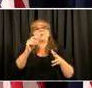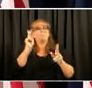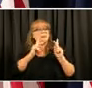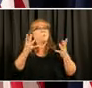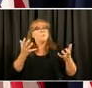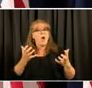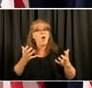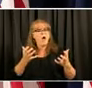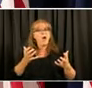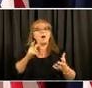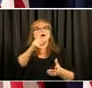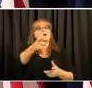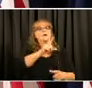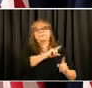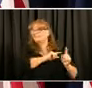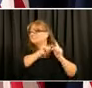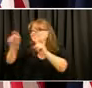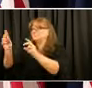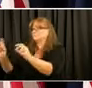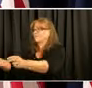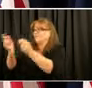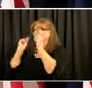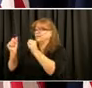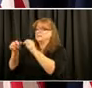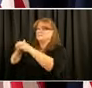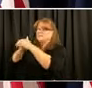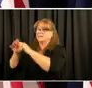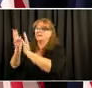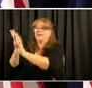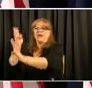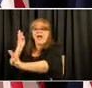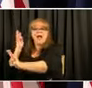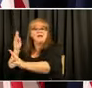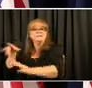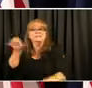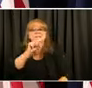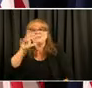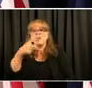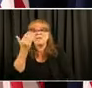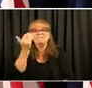they want take 15 minutes get their result not have to deal with doctors with paperwork